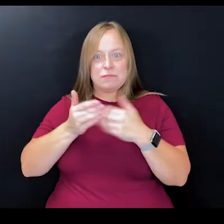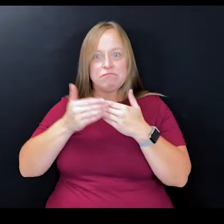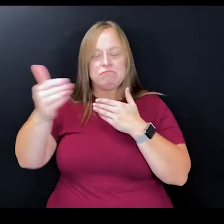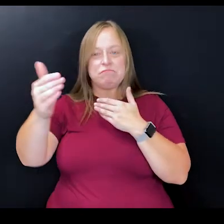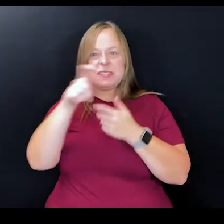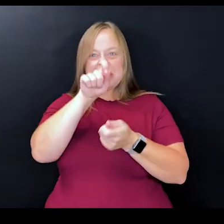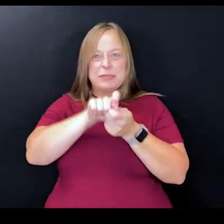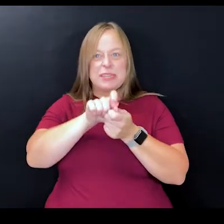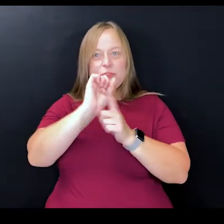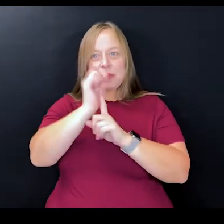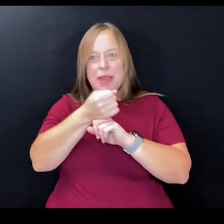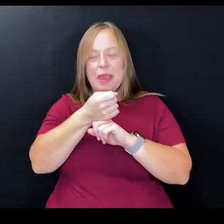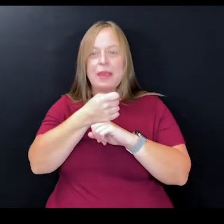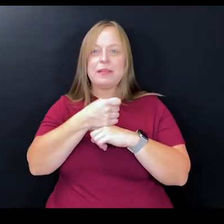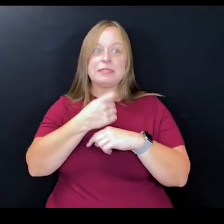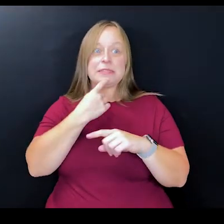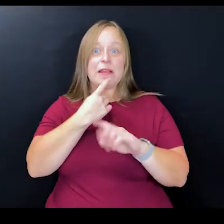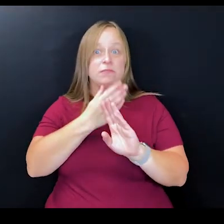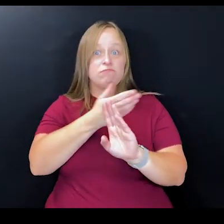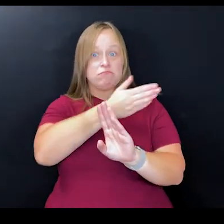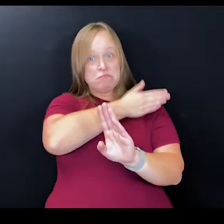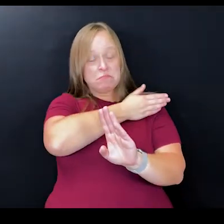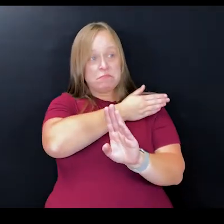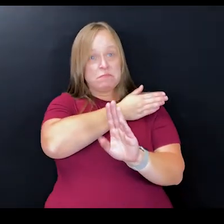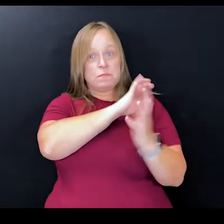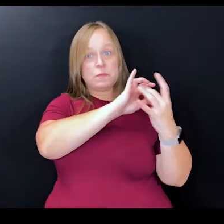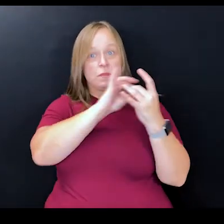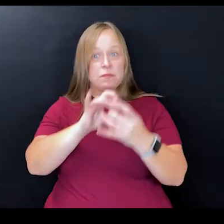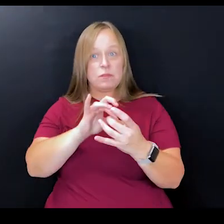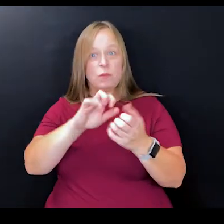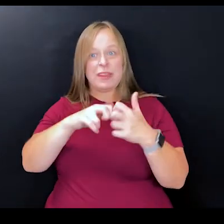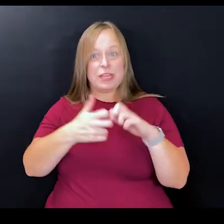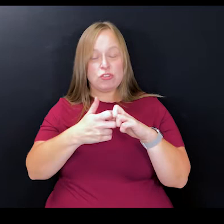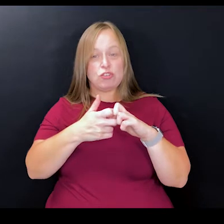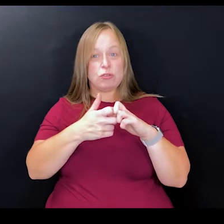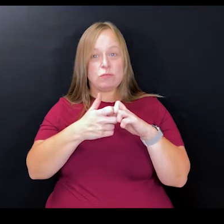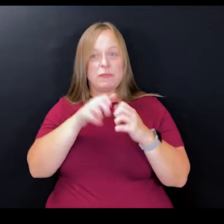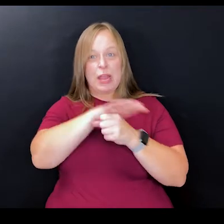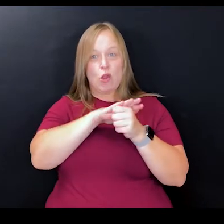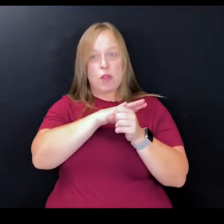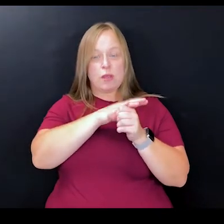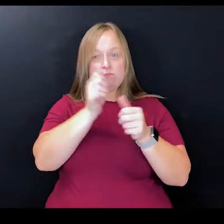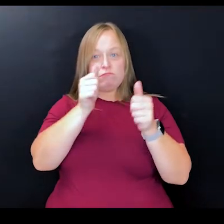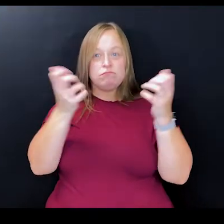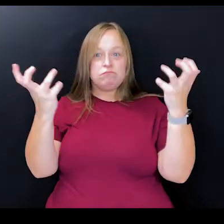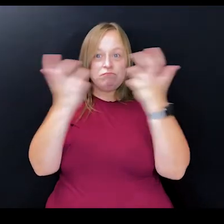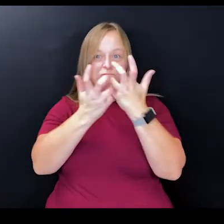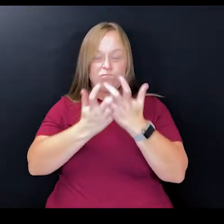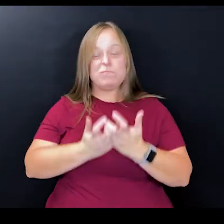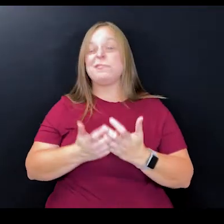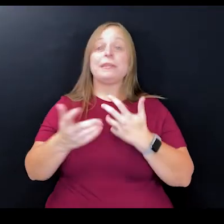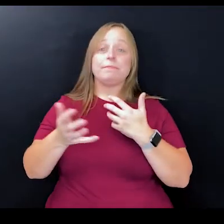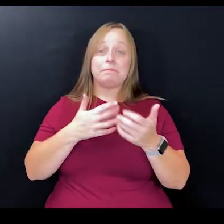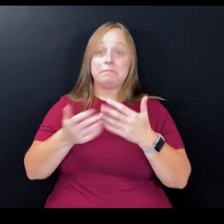what a particular case or matter says with respect to a particular issue area. So, in any event,